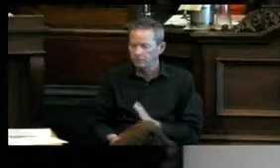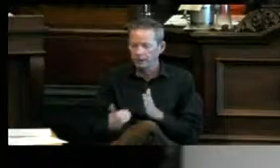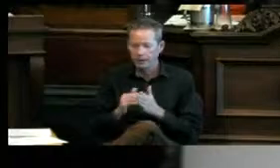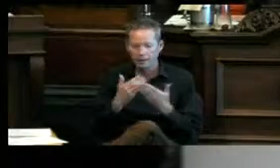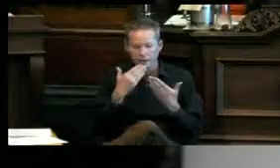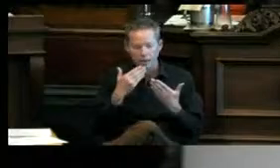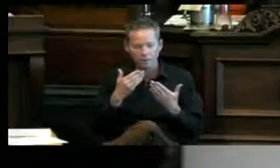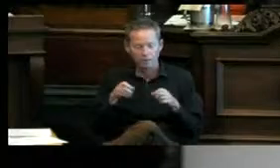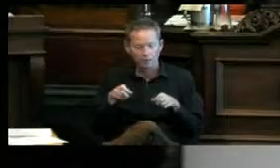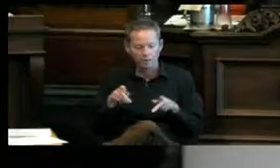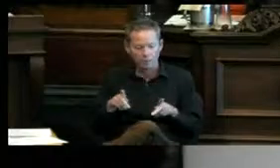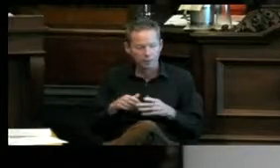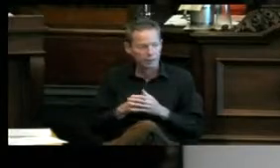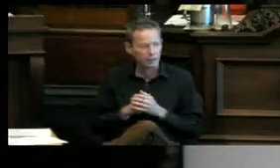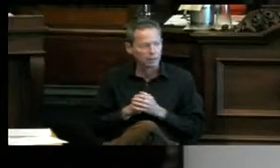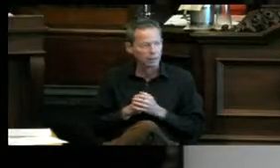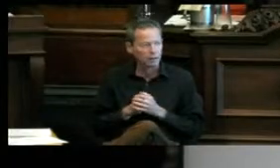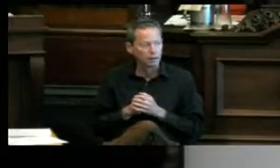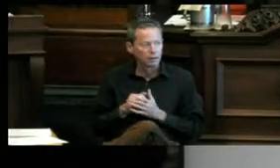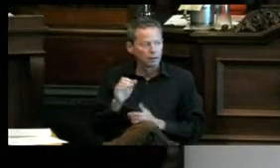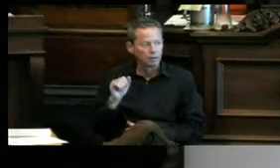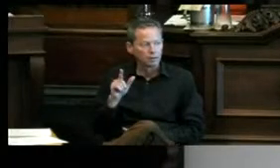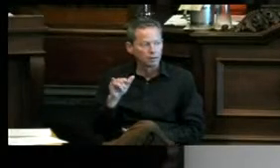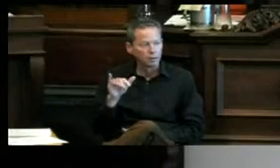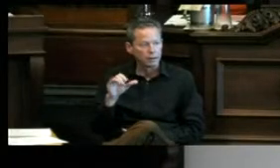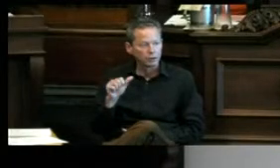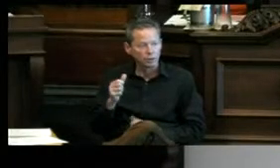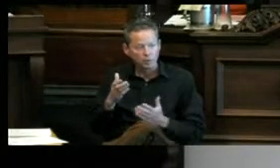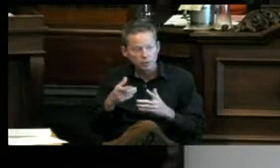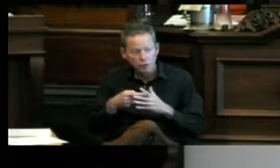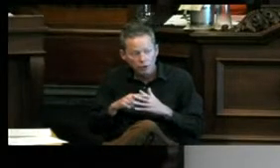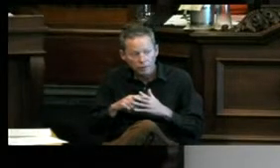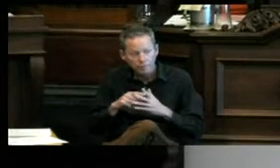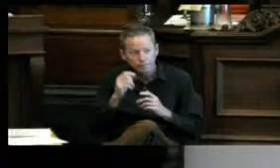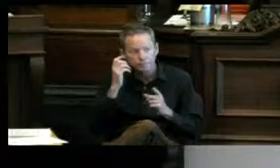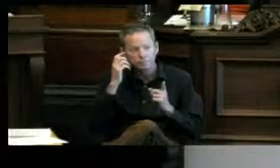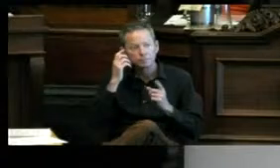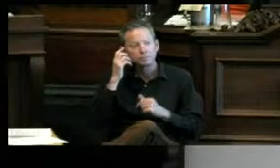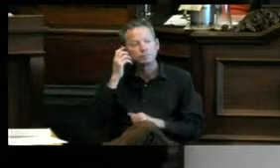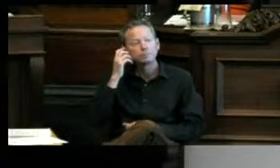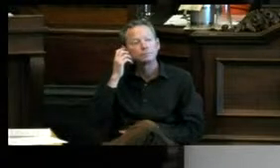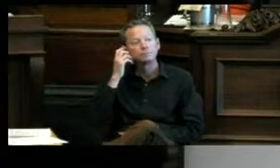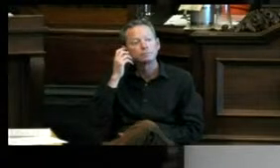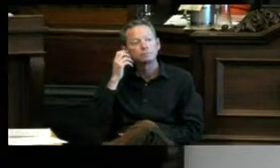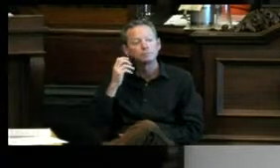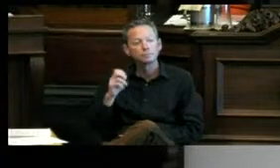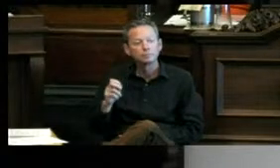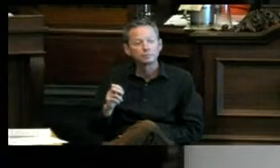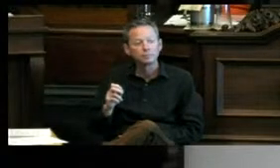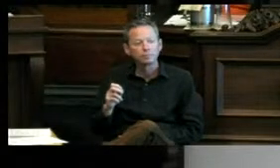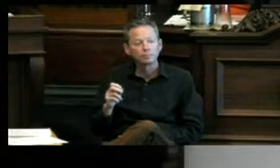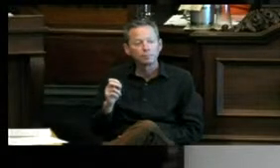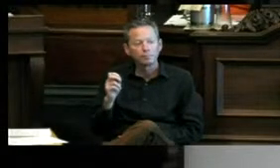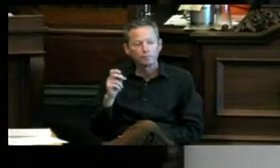any questions, we'd be more than happy to answer them. So again, thank you for the opportunity.